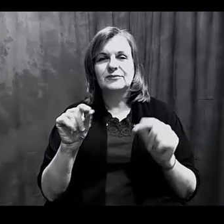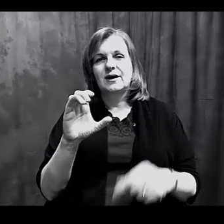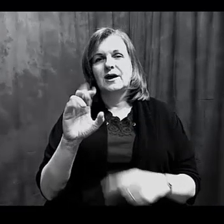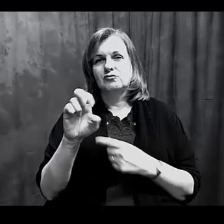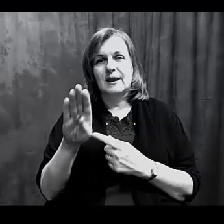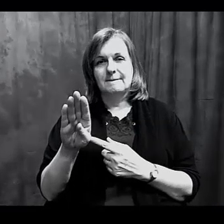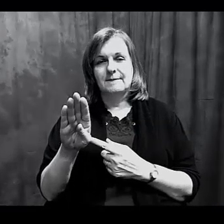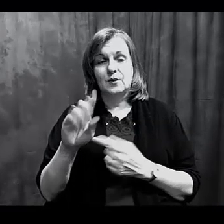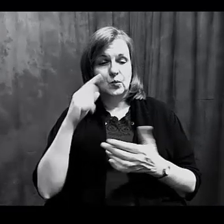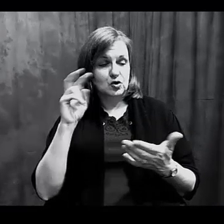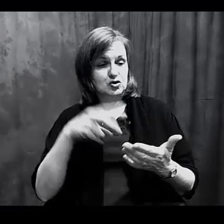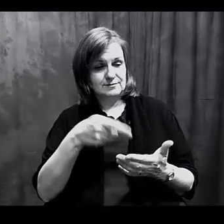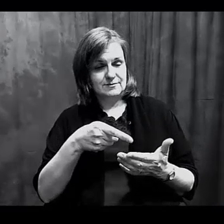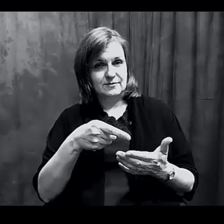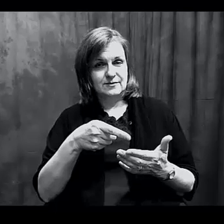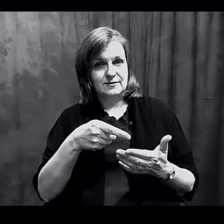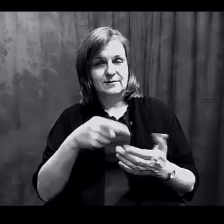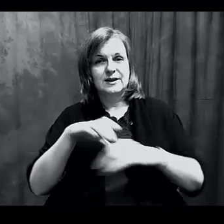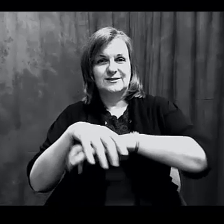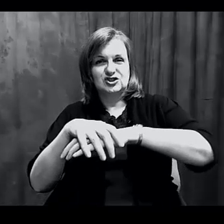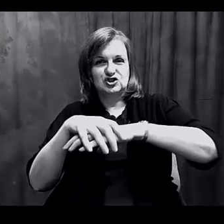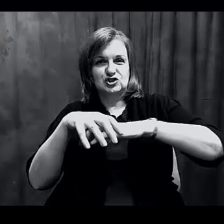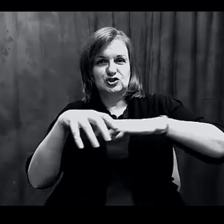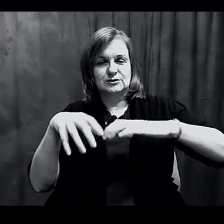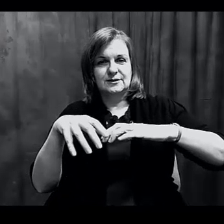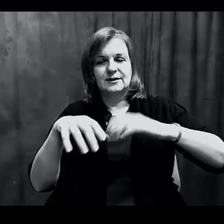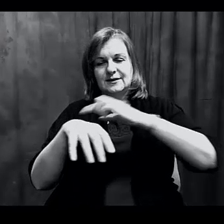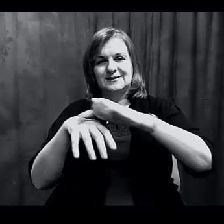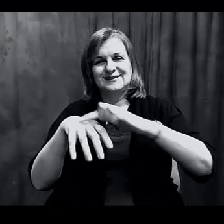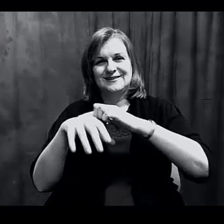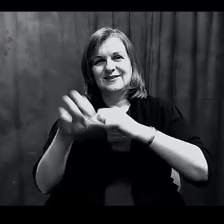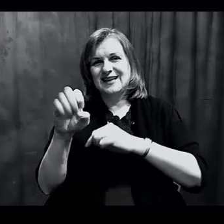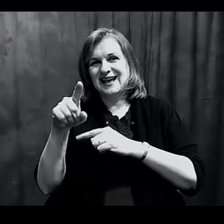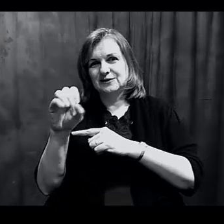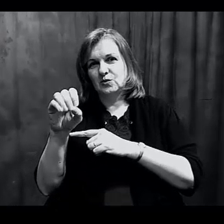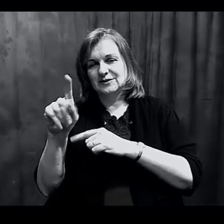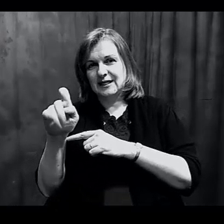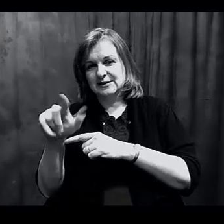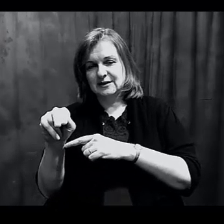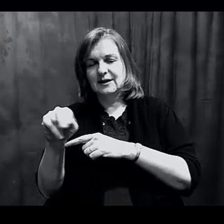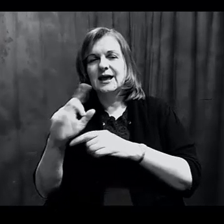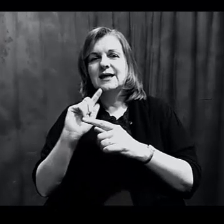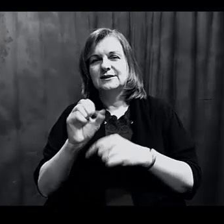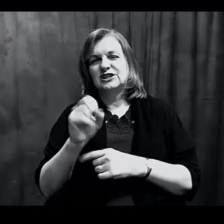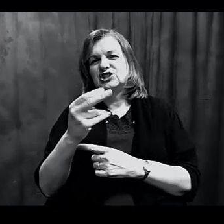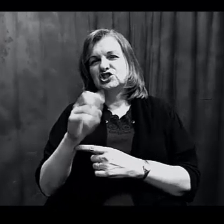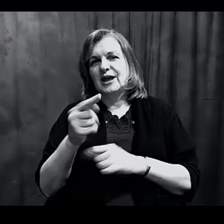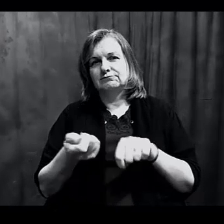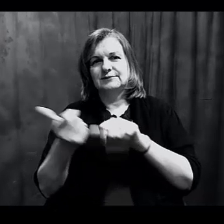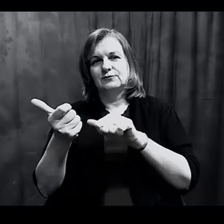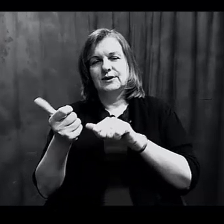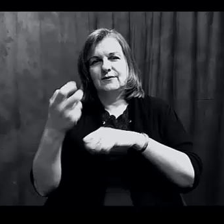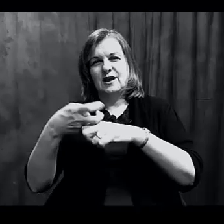adding more complexity this exoskeleton is actually going to allow us to add complexity because